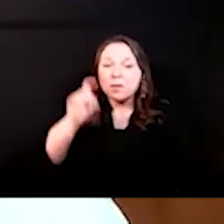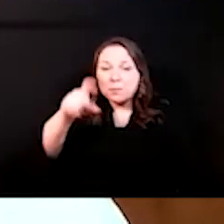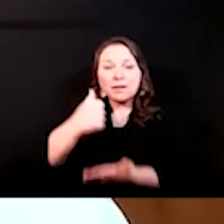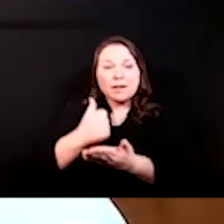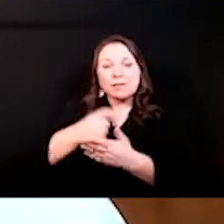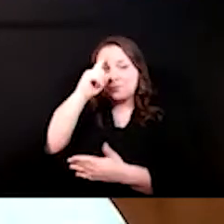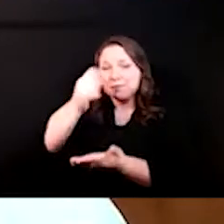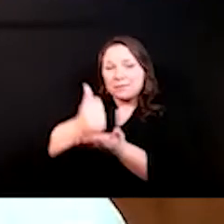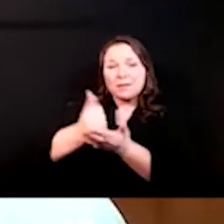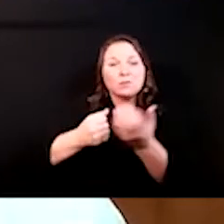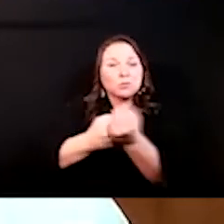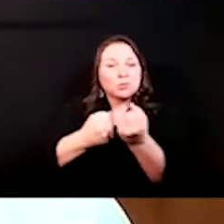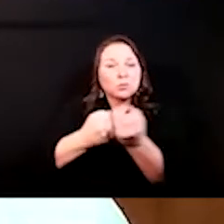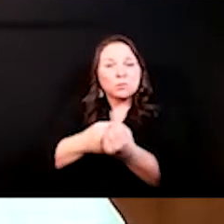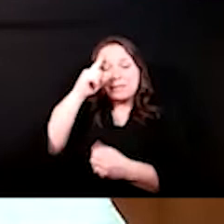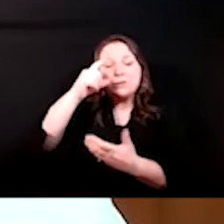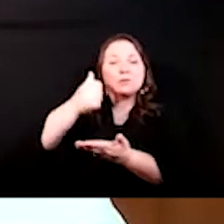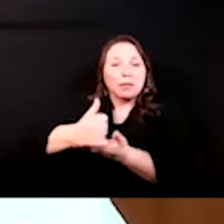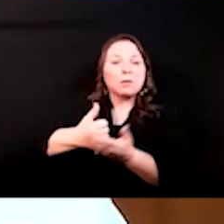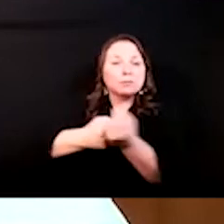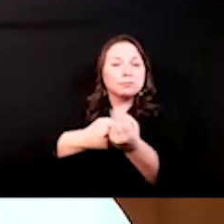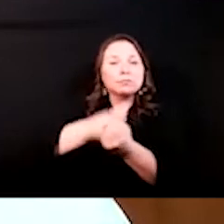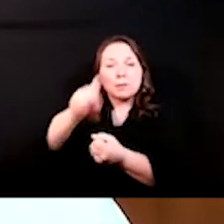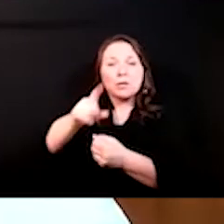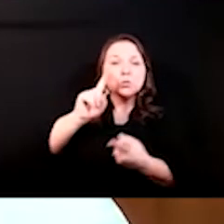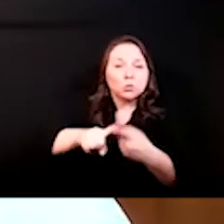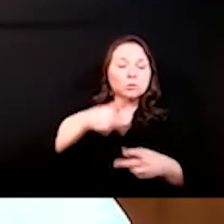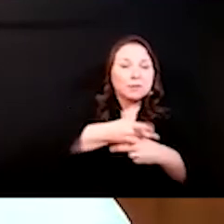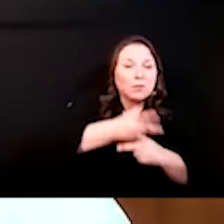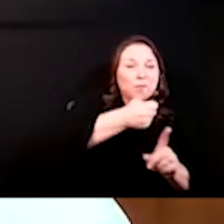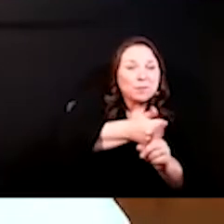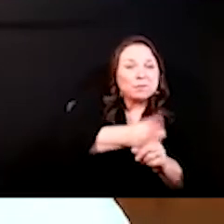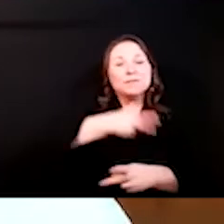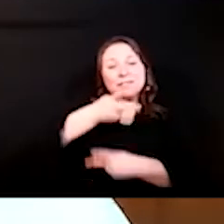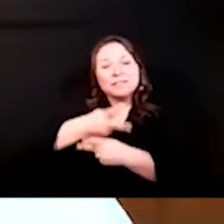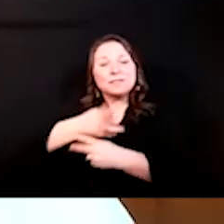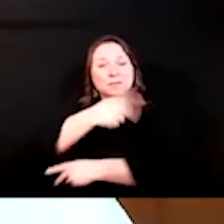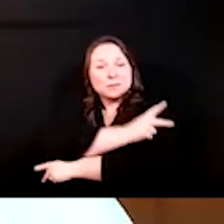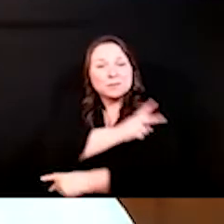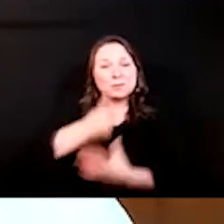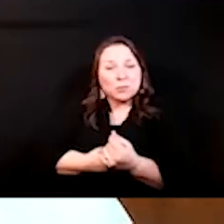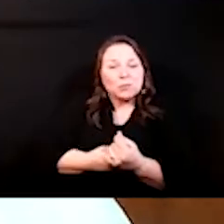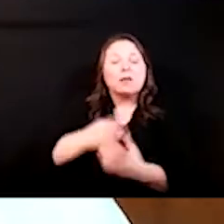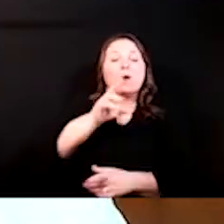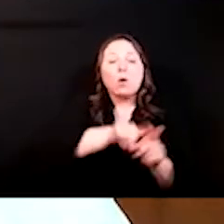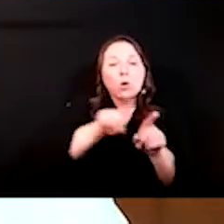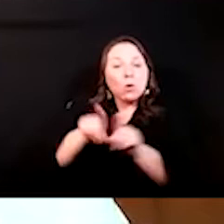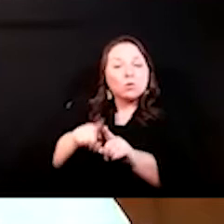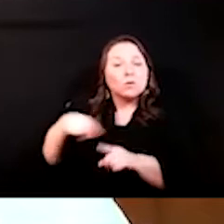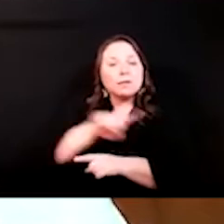BEING. THEY NEED THIS MENTAL HEALTH SUPPORT TO CARE FOR THEMSELVES AND THEIR PATIENTS . AND HEALTH WORKERS HAVE ALSO